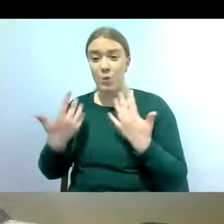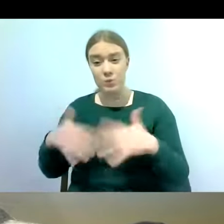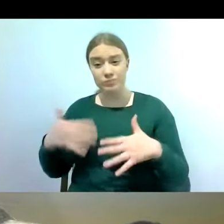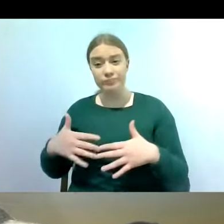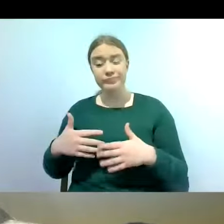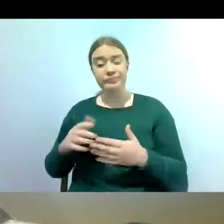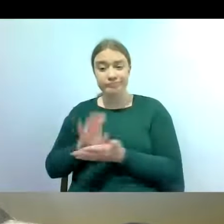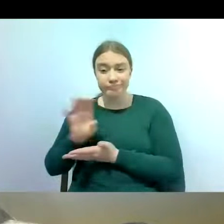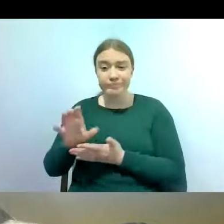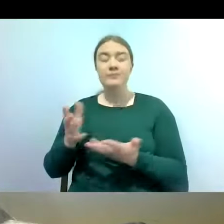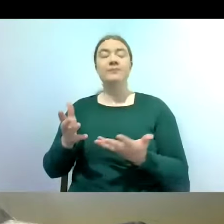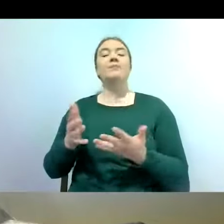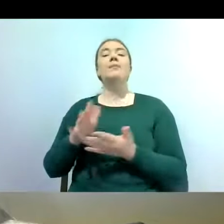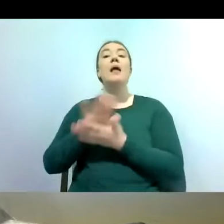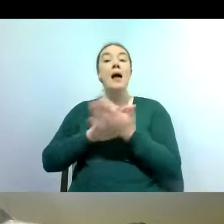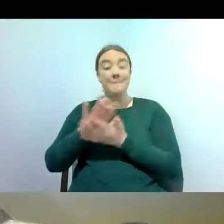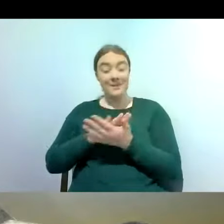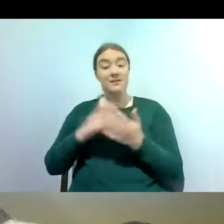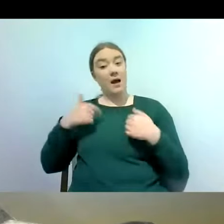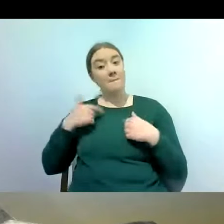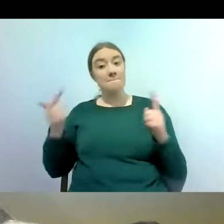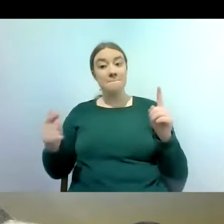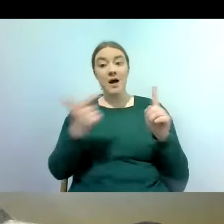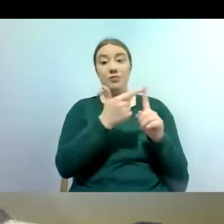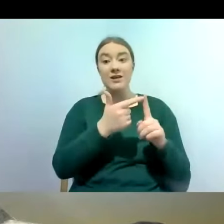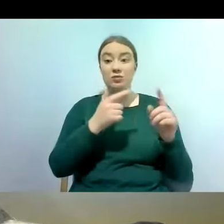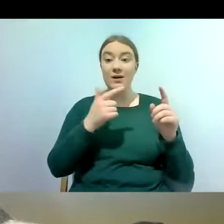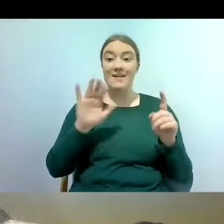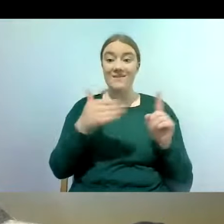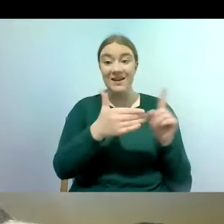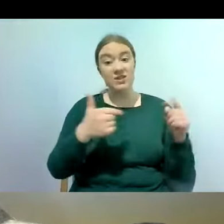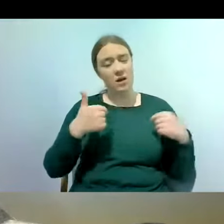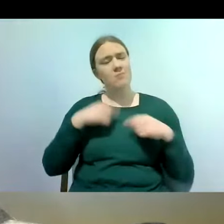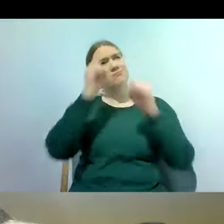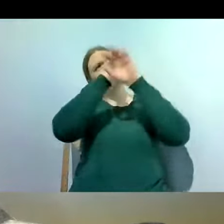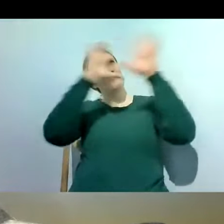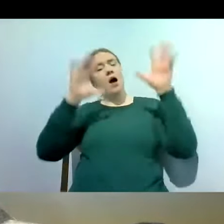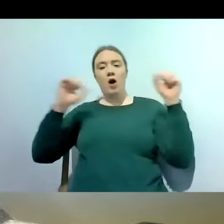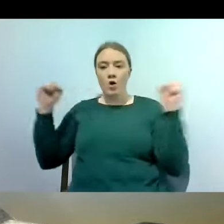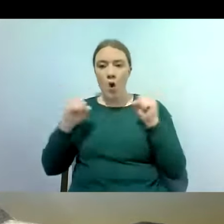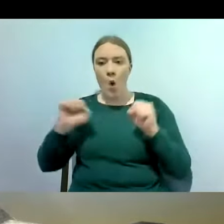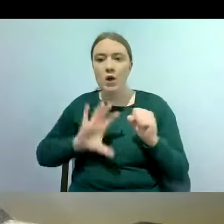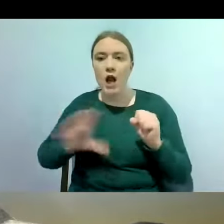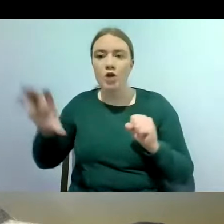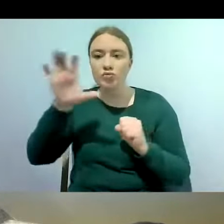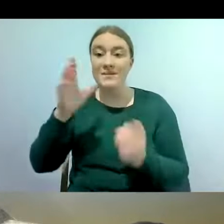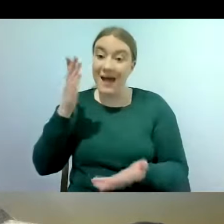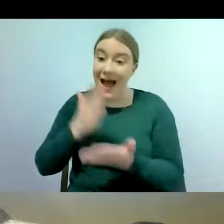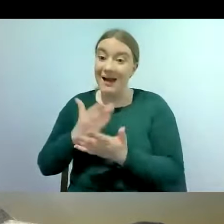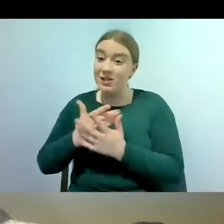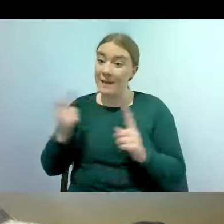often tend to think about sort of cold countries but in fact they exist all over the world uh in